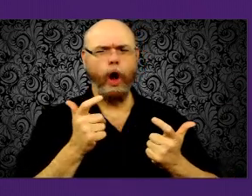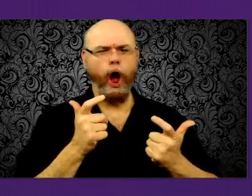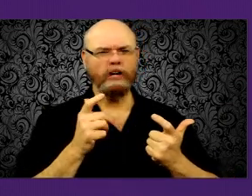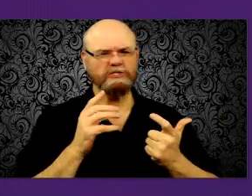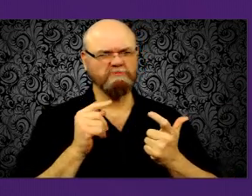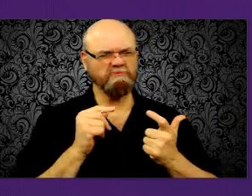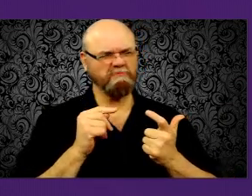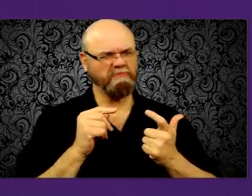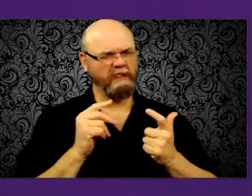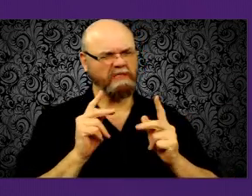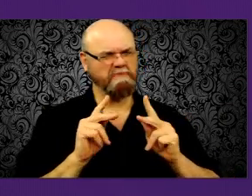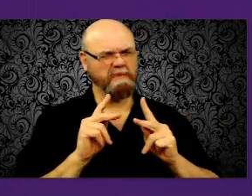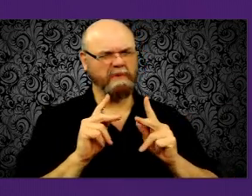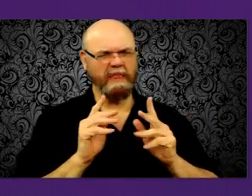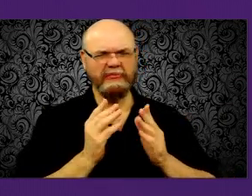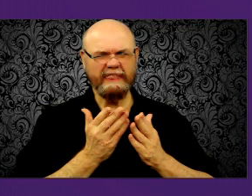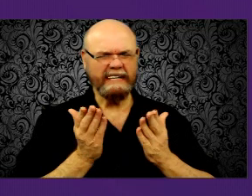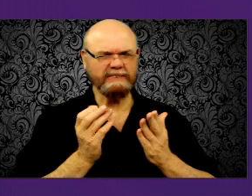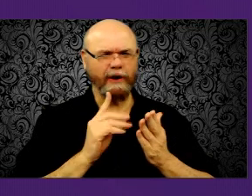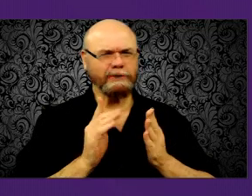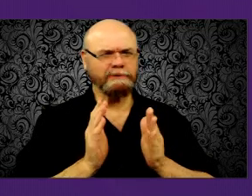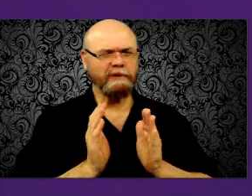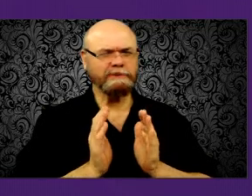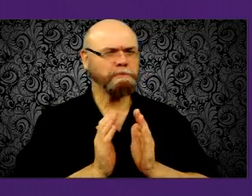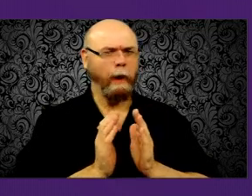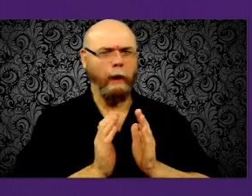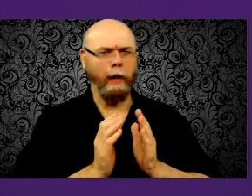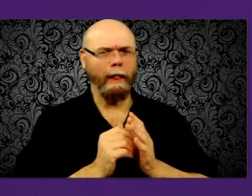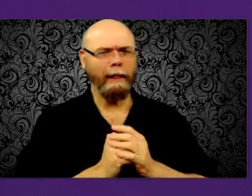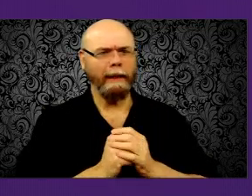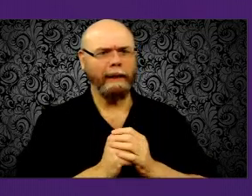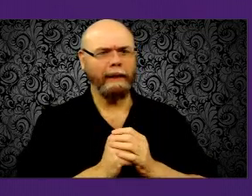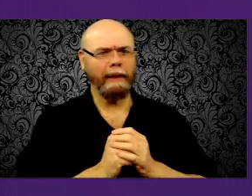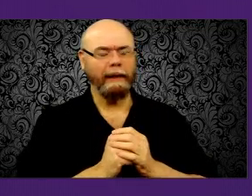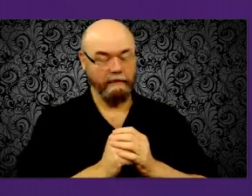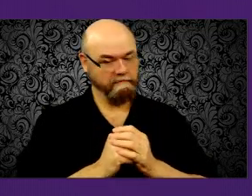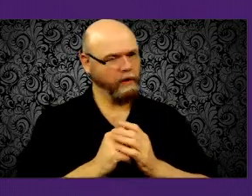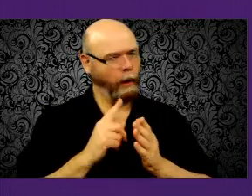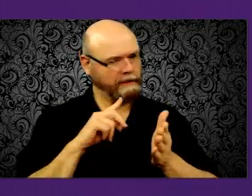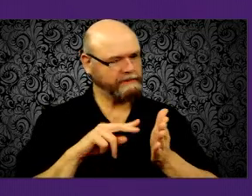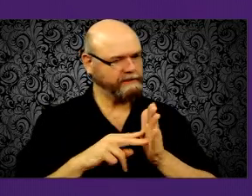Very intentional on the artist's part. Excellent observations, friends. Thanks so much.